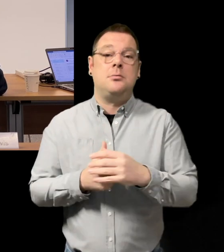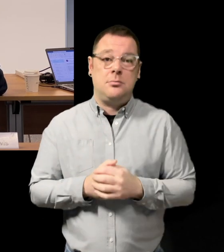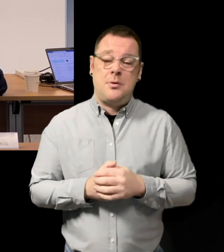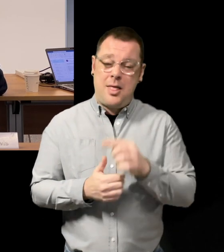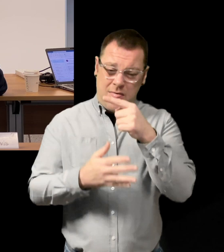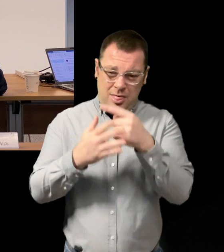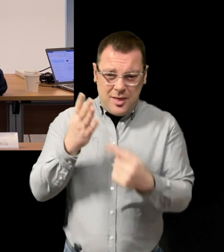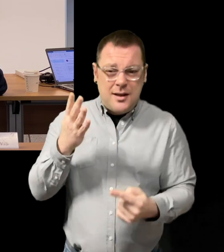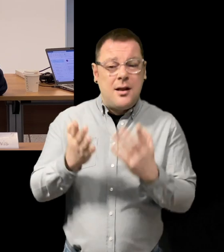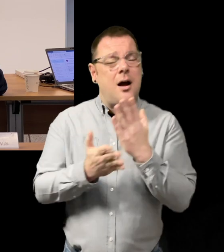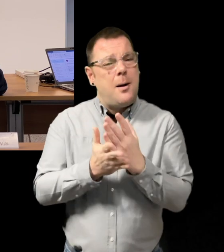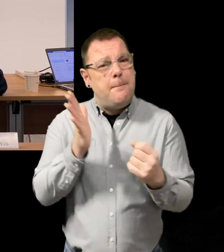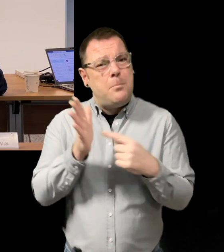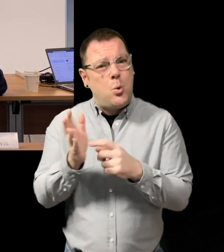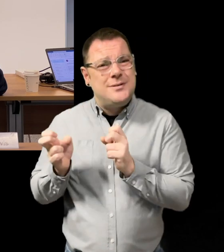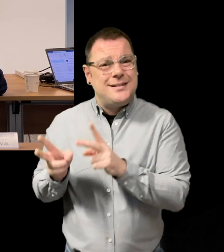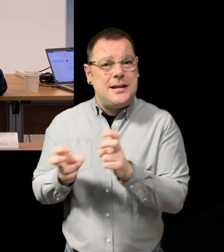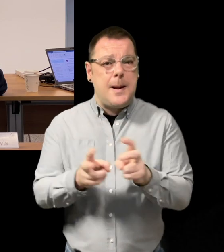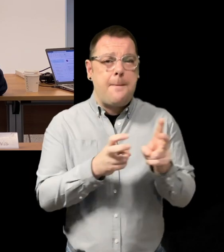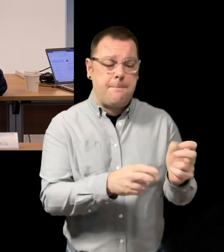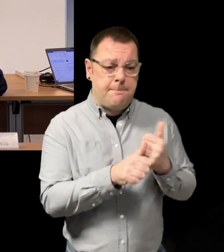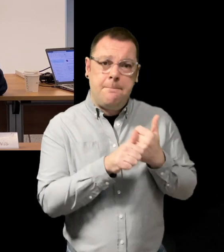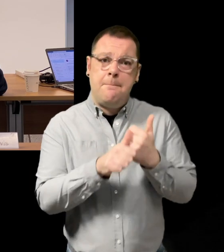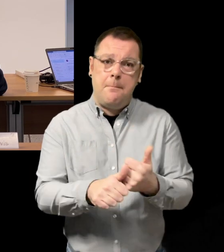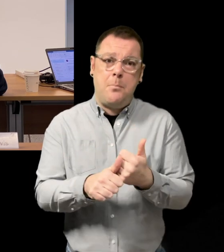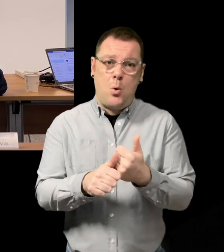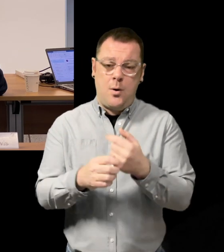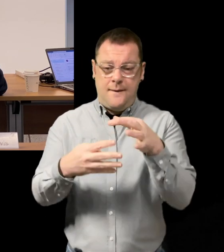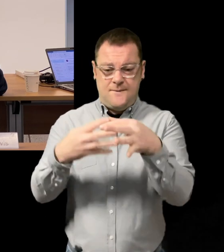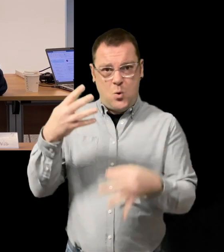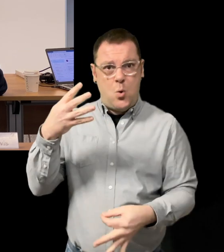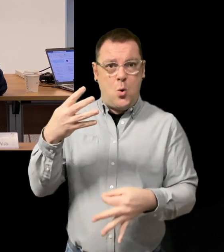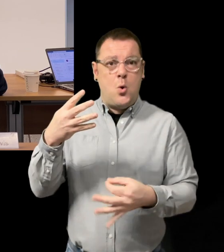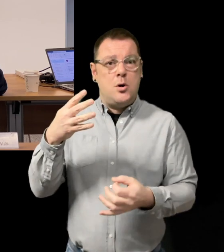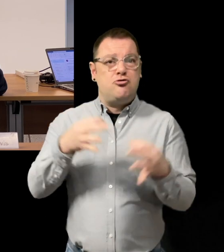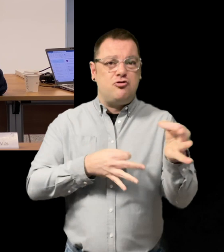These are all really important schemes that will support our four strategic priorities,